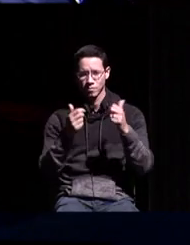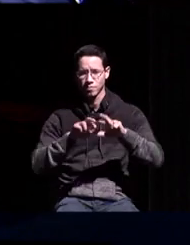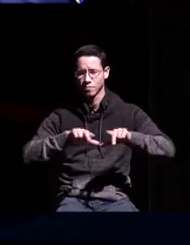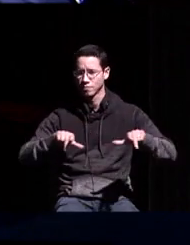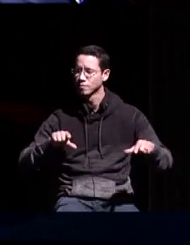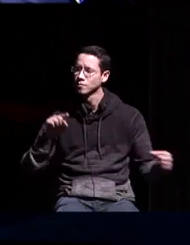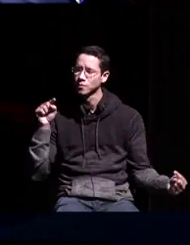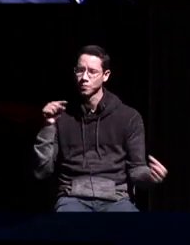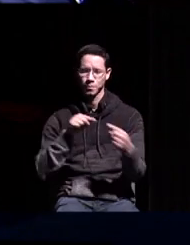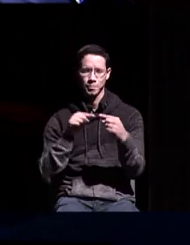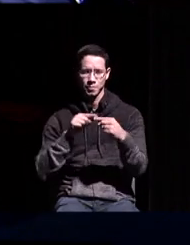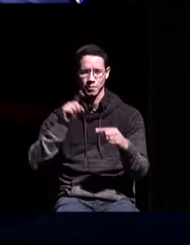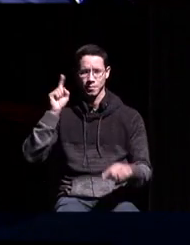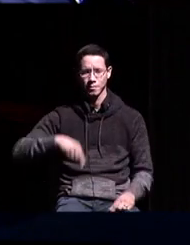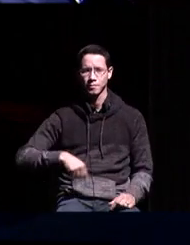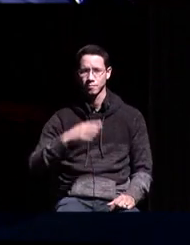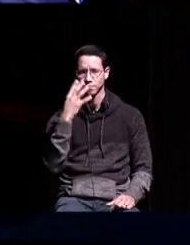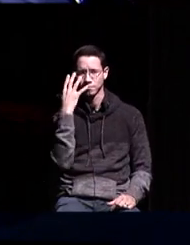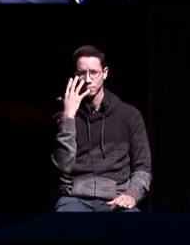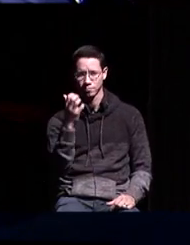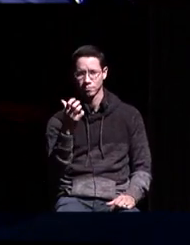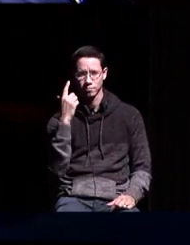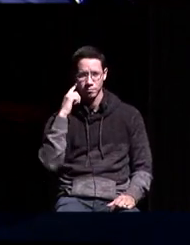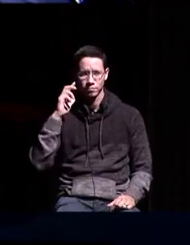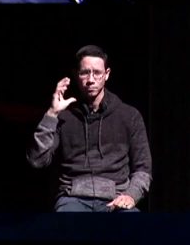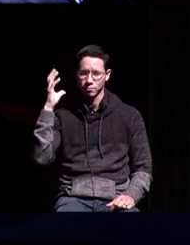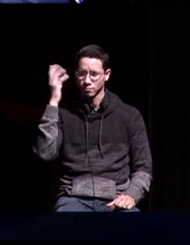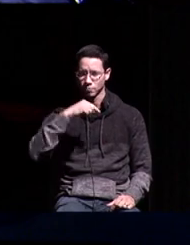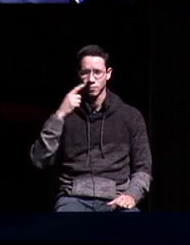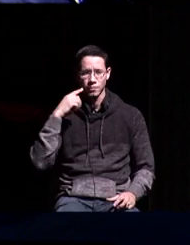are enchanting and sometimes we don’t realize it.